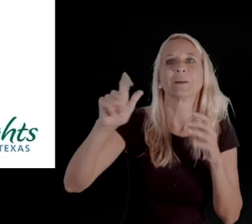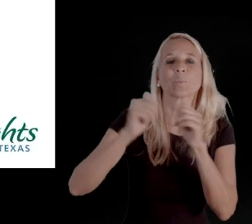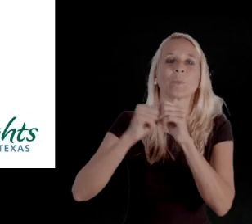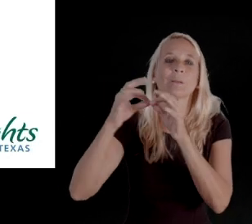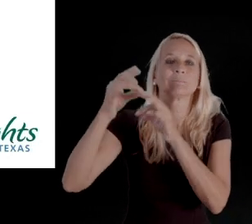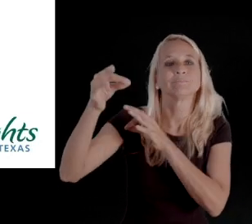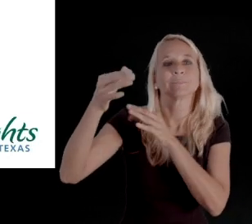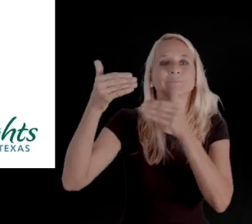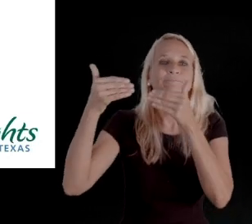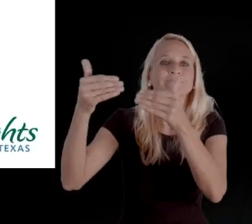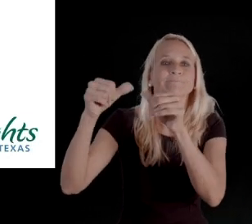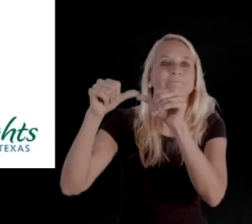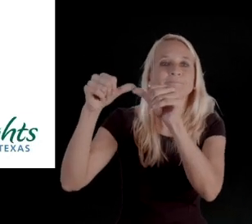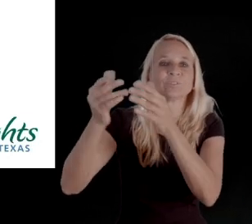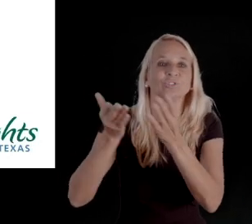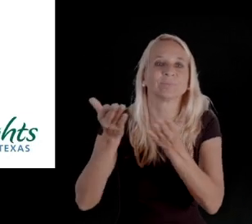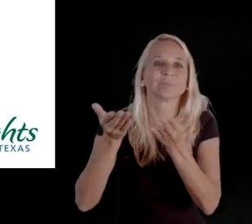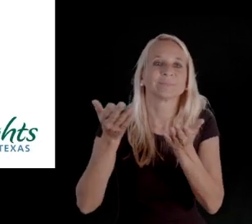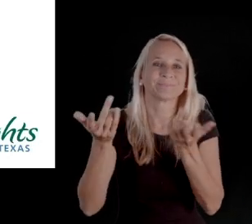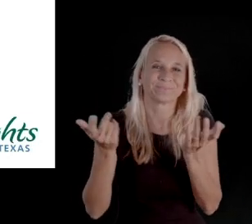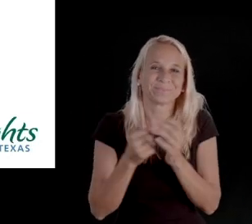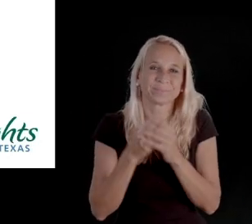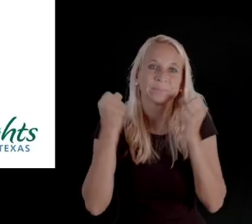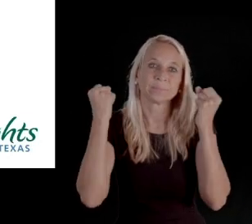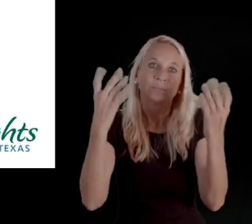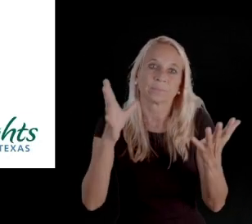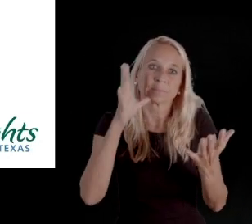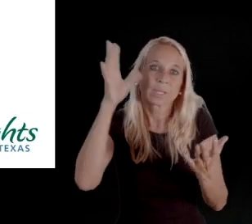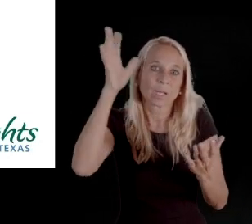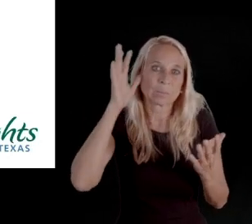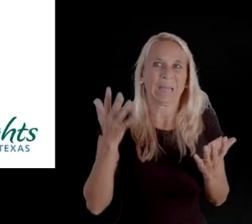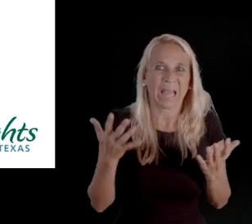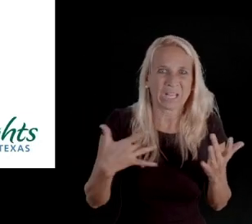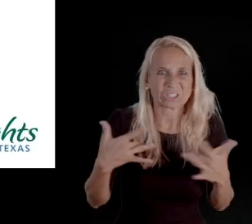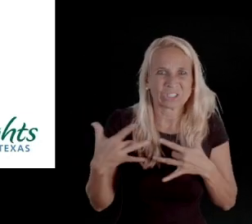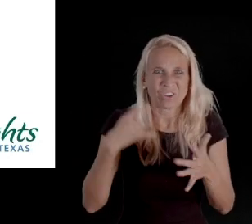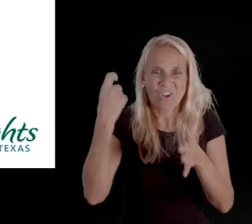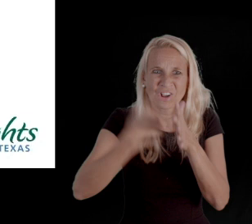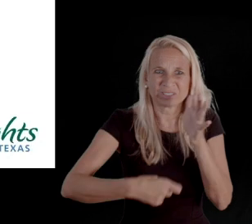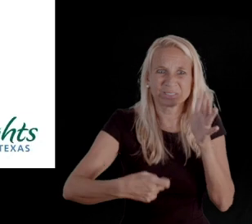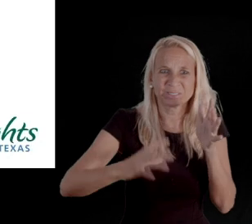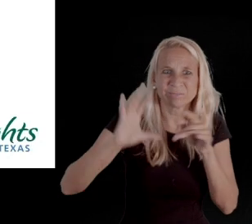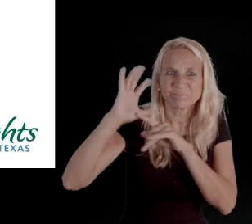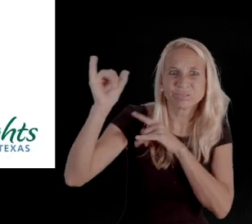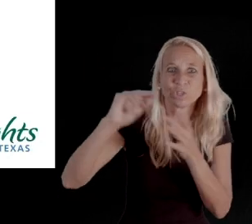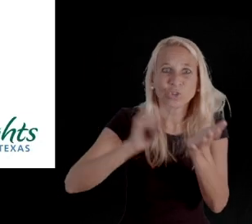Obviously a lot of parents and a lot of beneficiaries are concerned with the higher costing services like nursing,